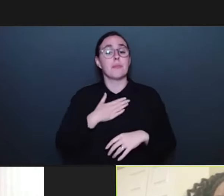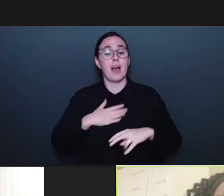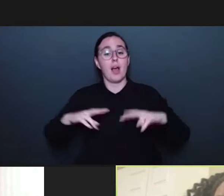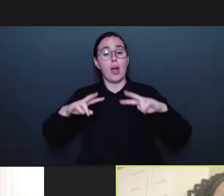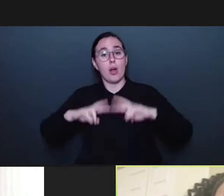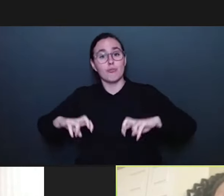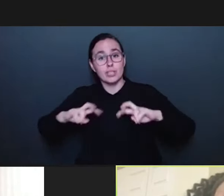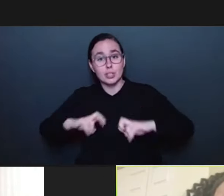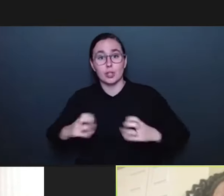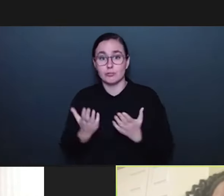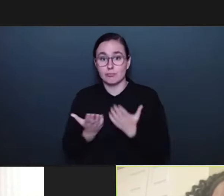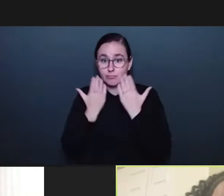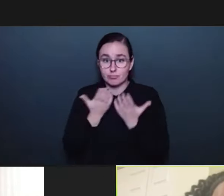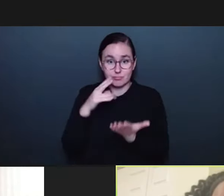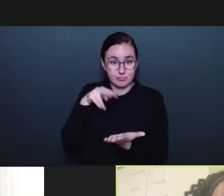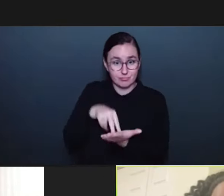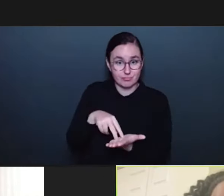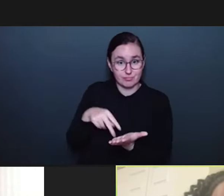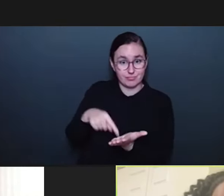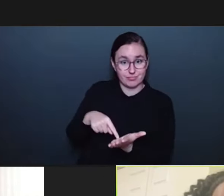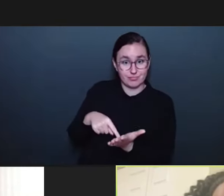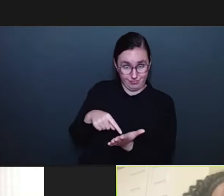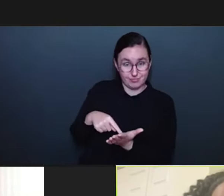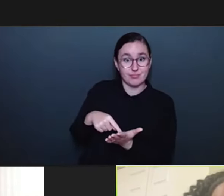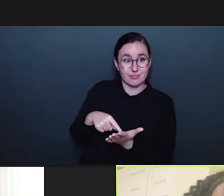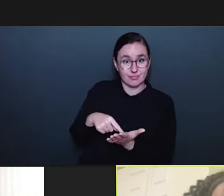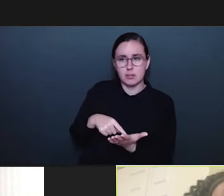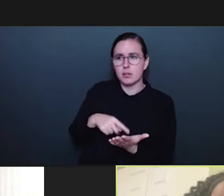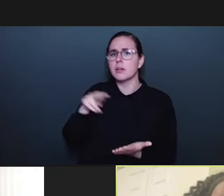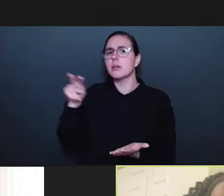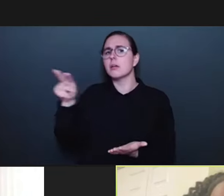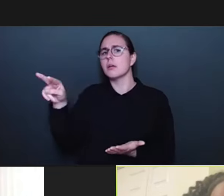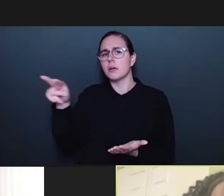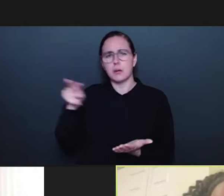like with climate change we cannot just focus on local solutions because it's a global problem.